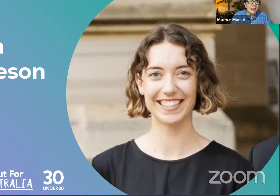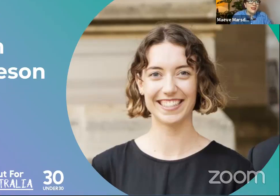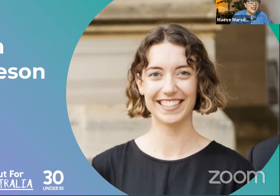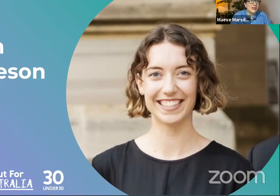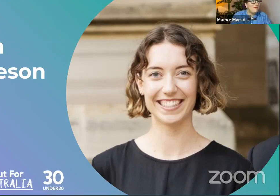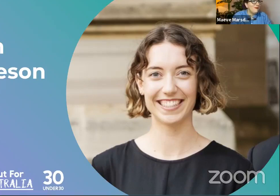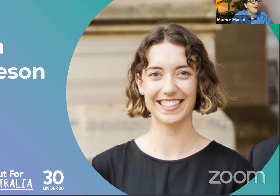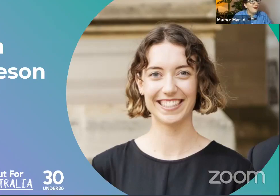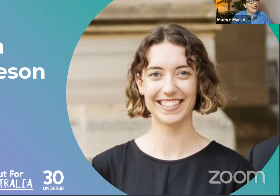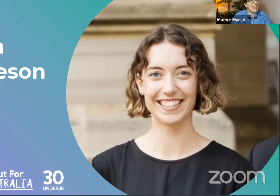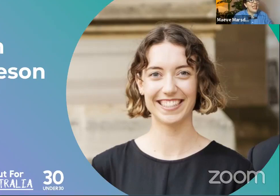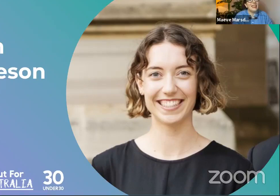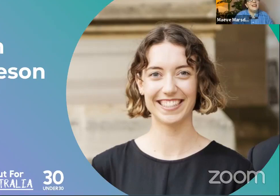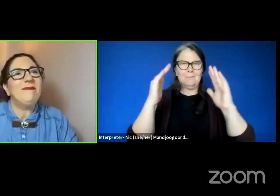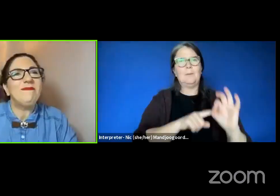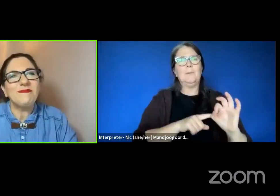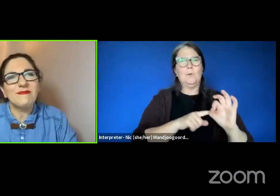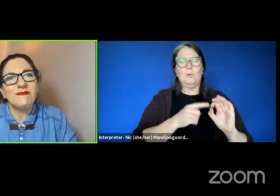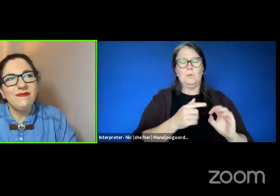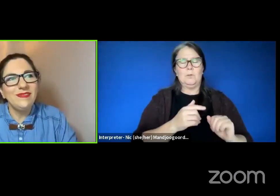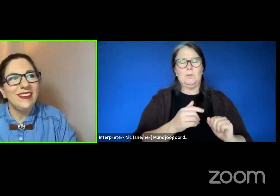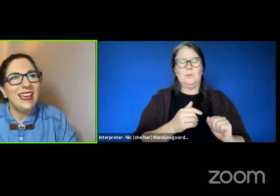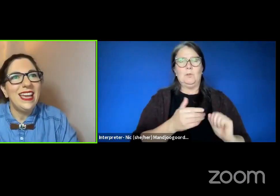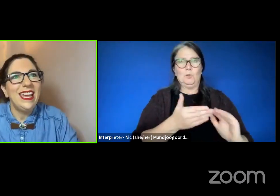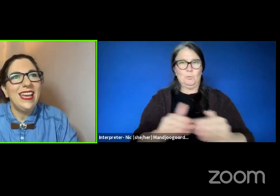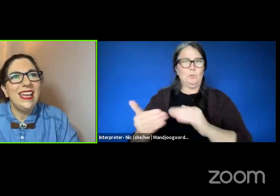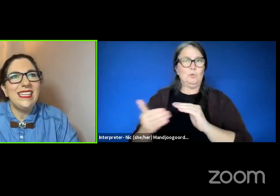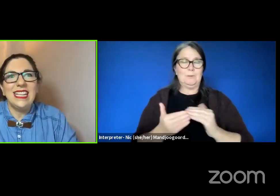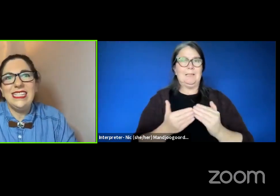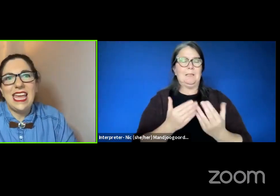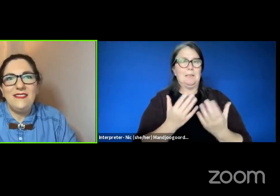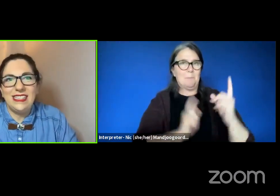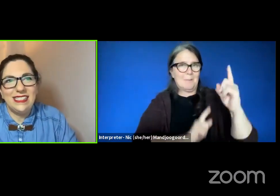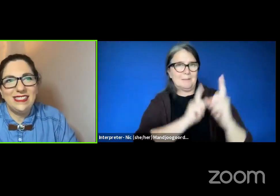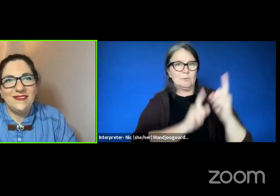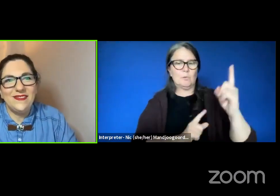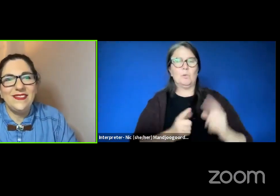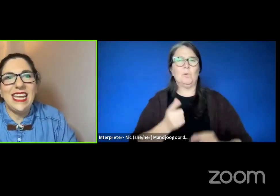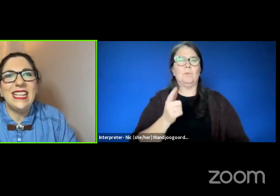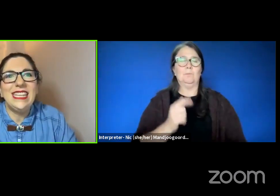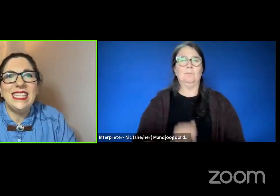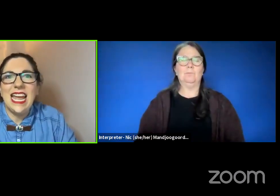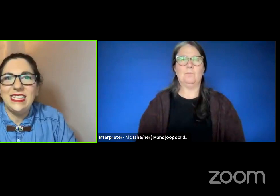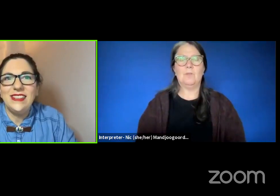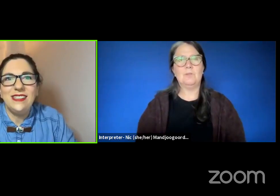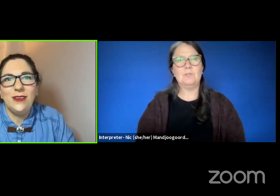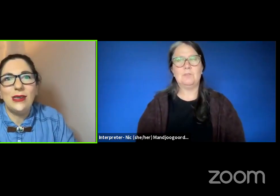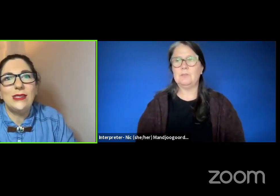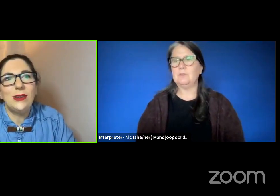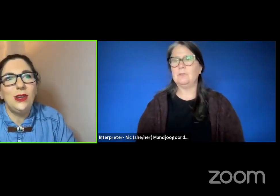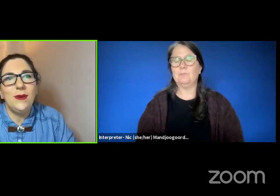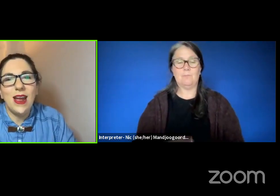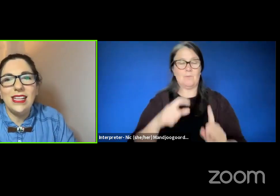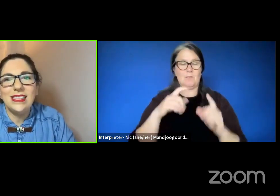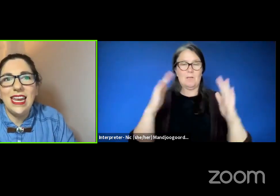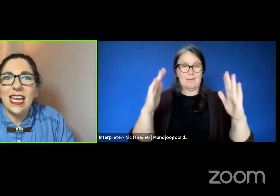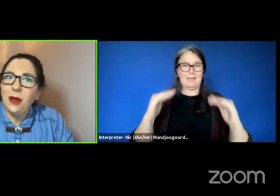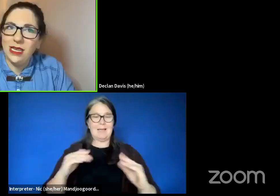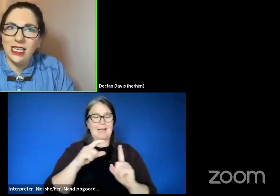educate of LGBT Q plus leaders to educational scholarships, and mentorship. Caitlin. Definitely Davis deck